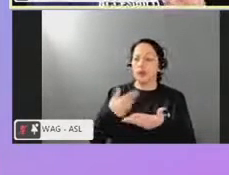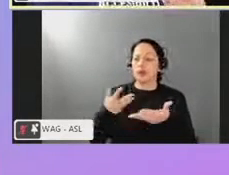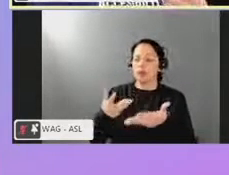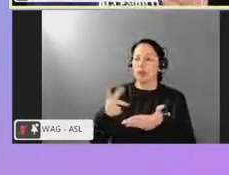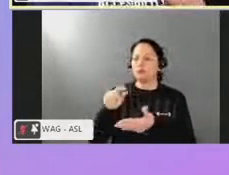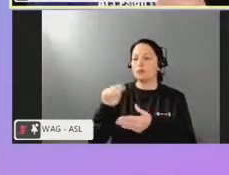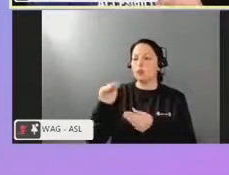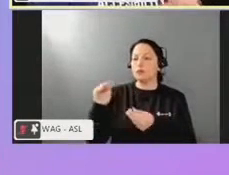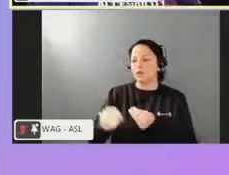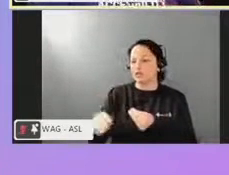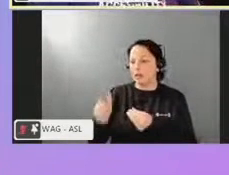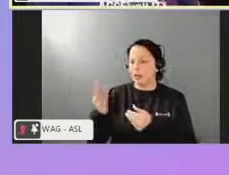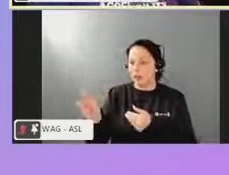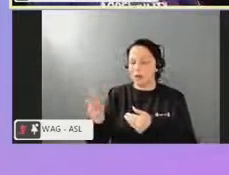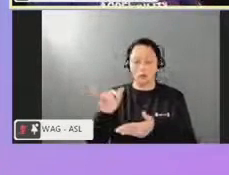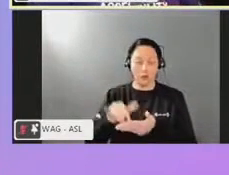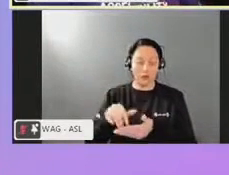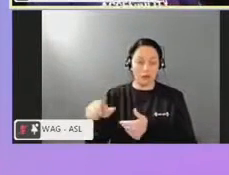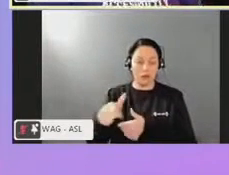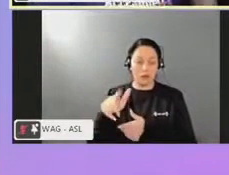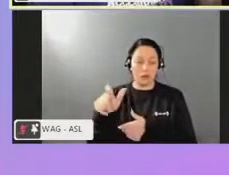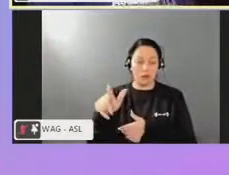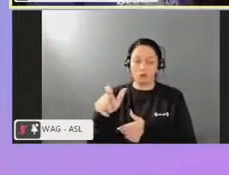would mean that you're on $5000 --